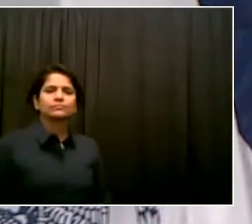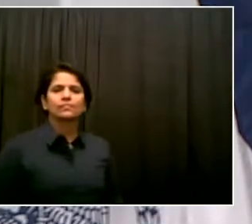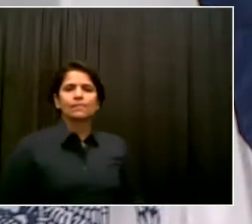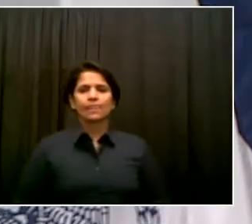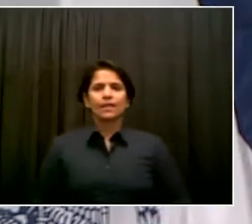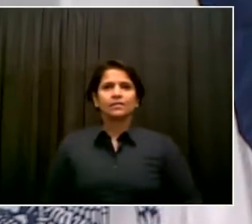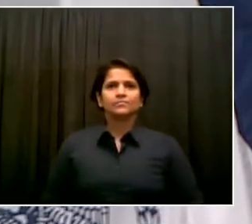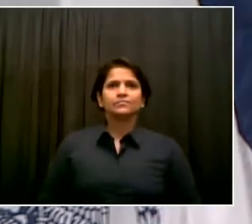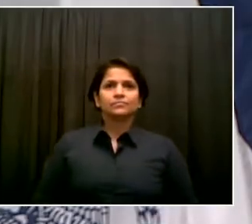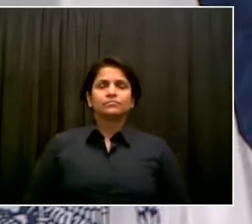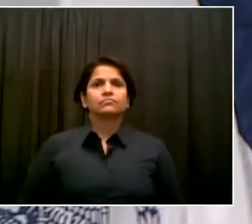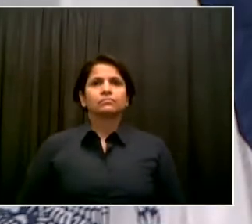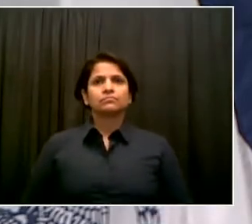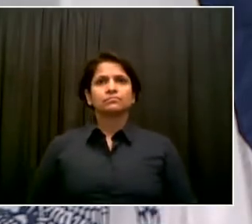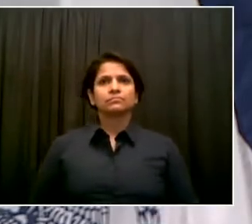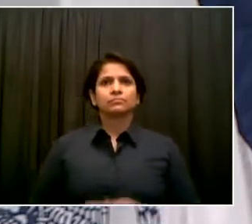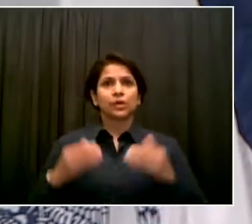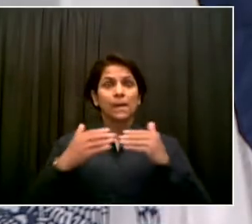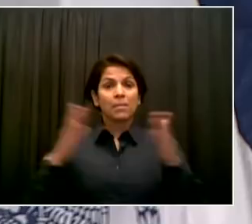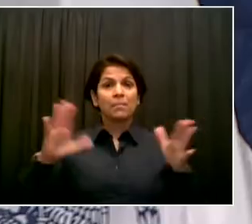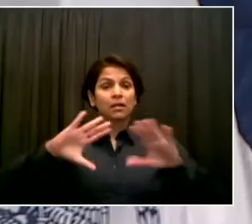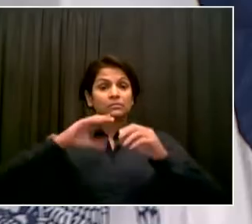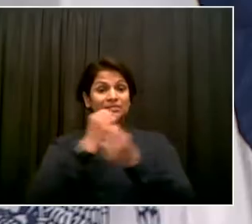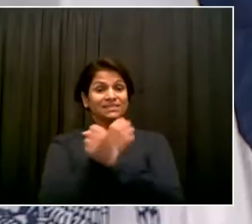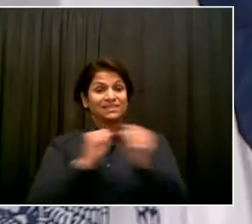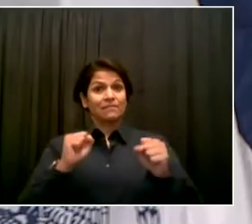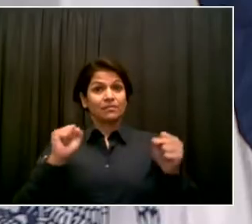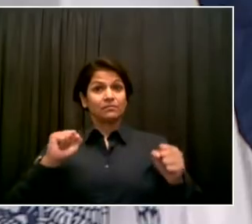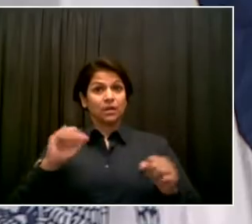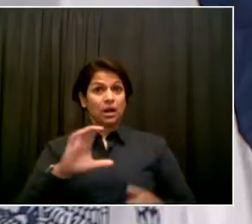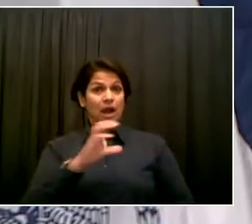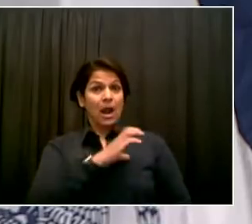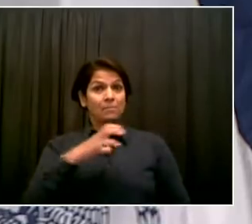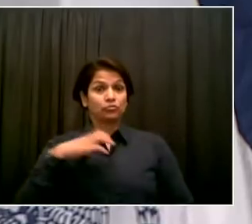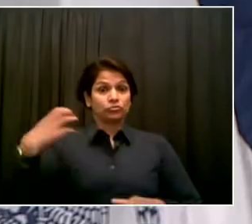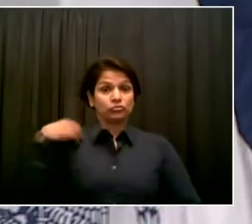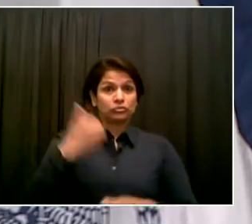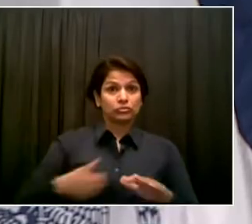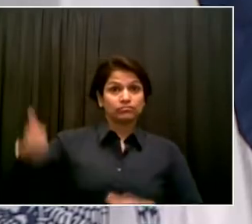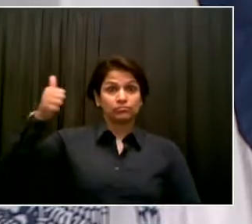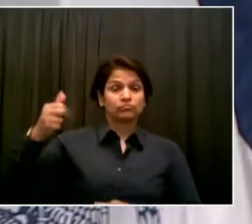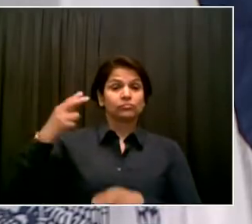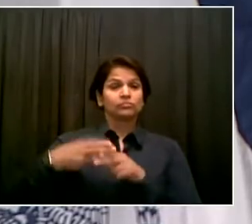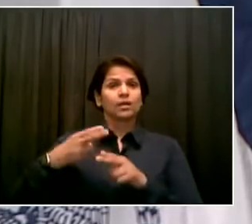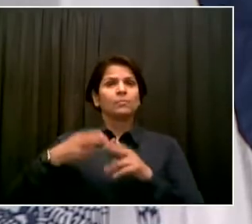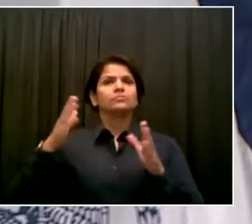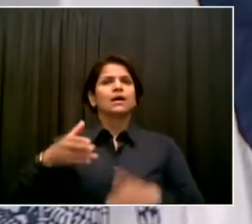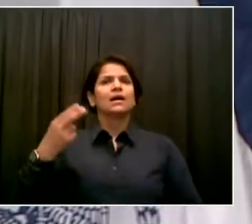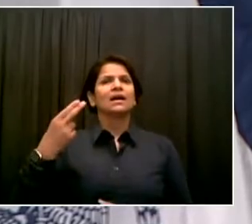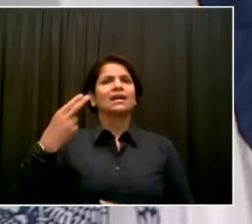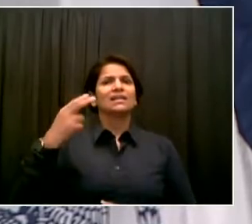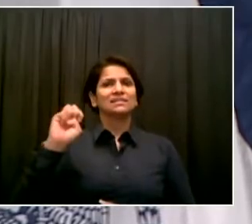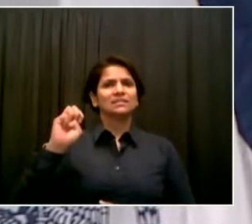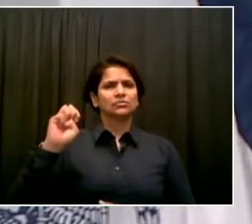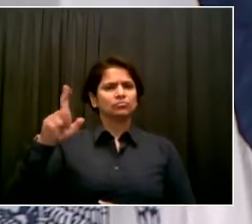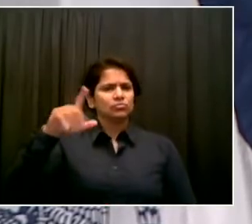SPEAKER TO GIVE INCITE. F YORERSA HE WAS CHAIR OF THE PUBLIC SAFETY COMMITTEE AND IN CITY COUNCIL AS BOROUGH